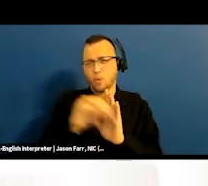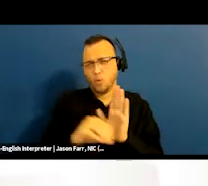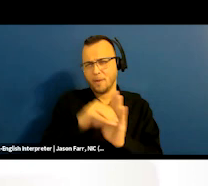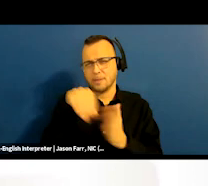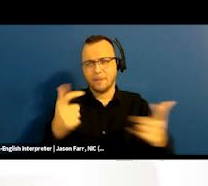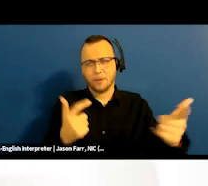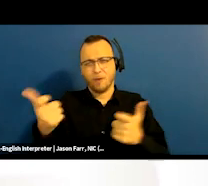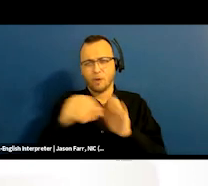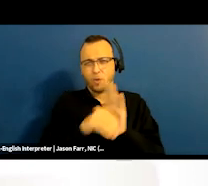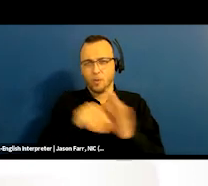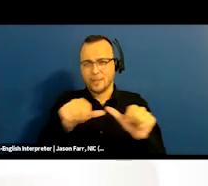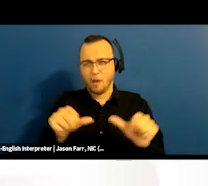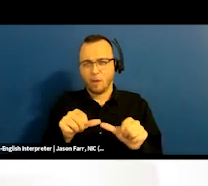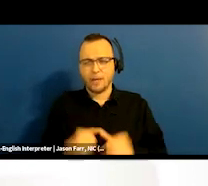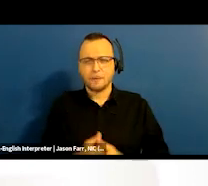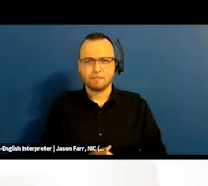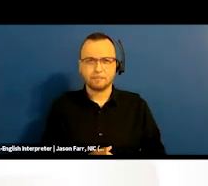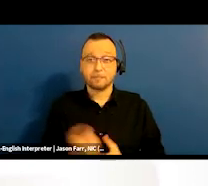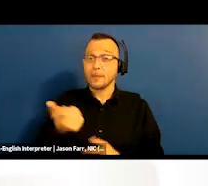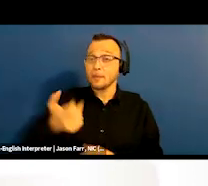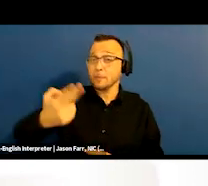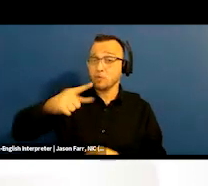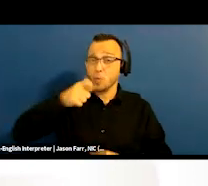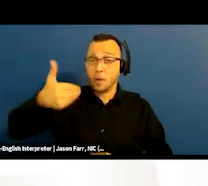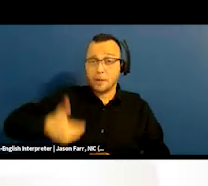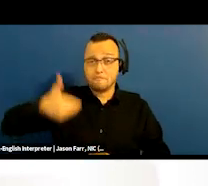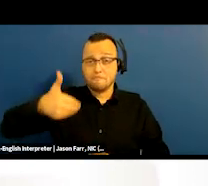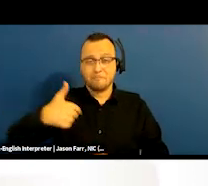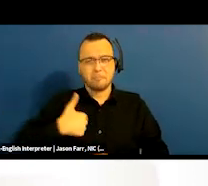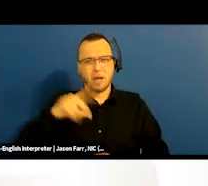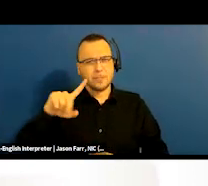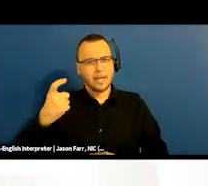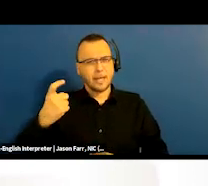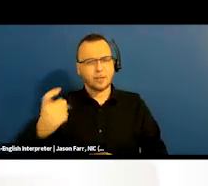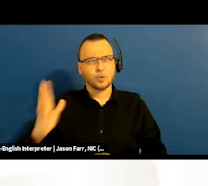Hello, everyone. Live from hot New Orleans (chuckles). My name is Biff Hitchins.